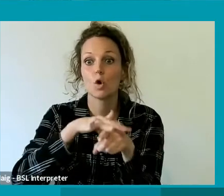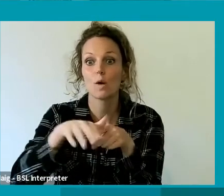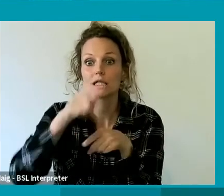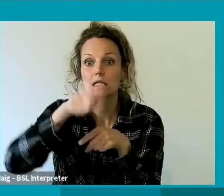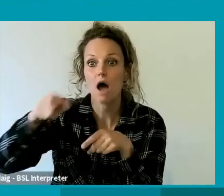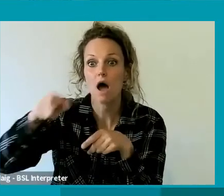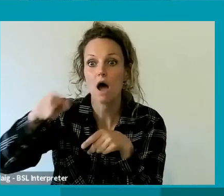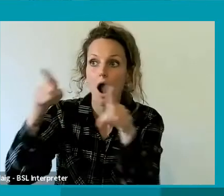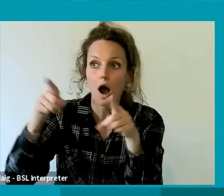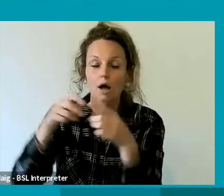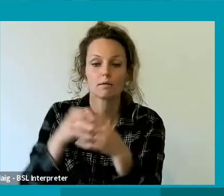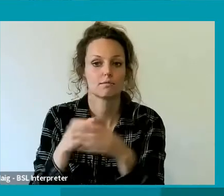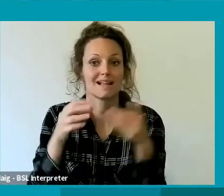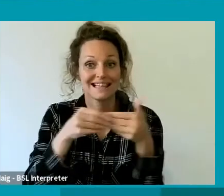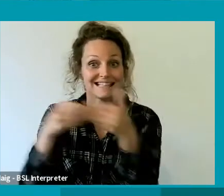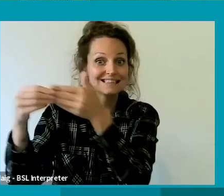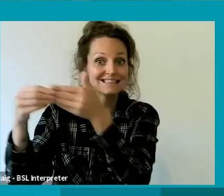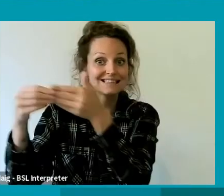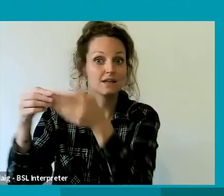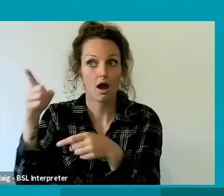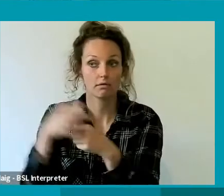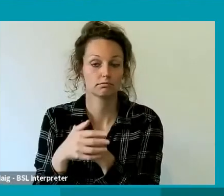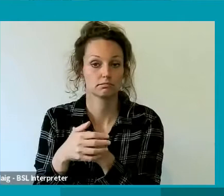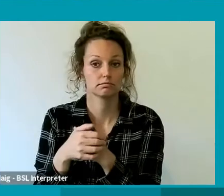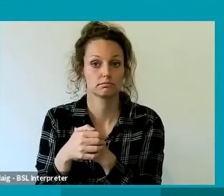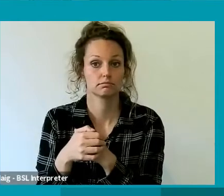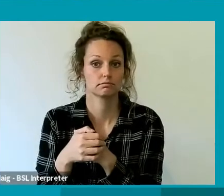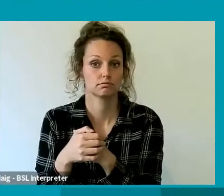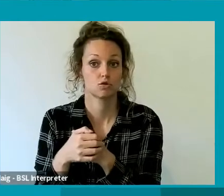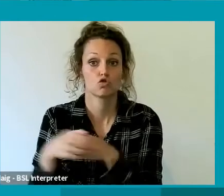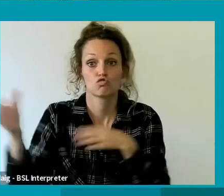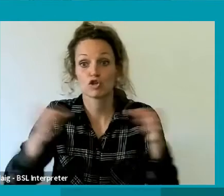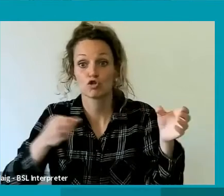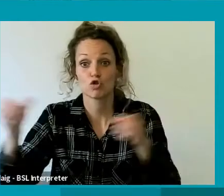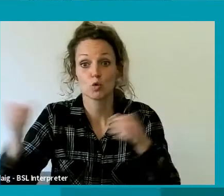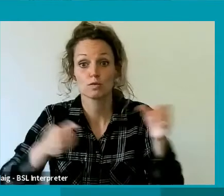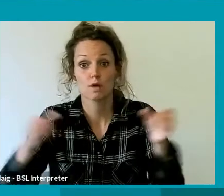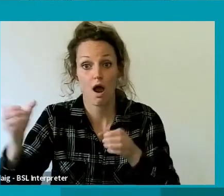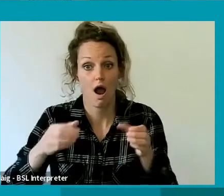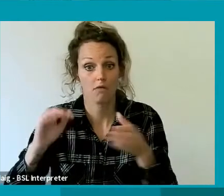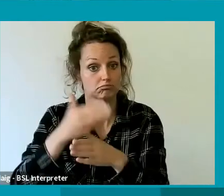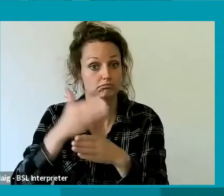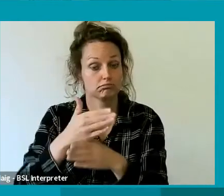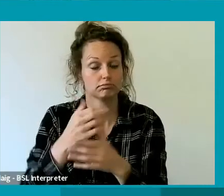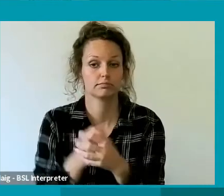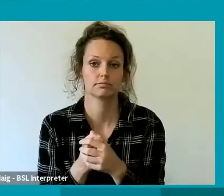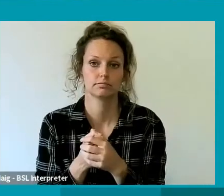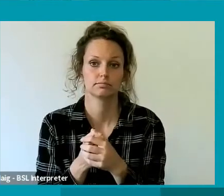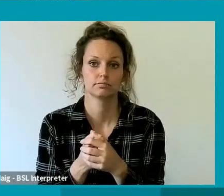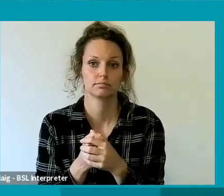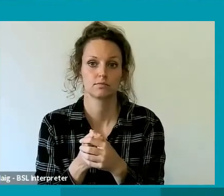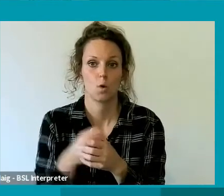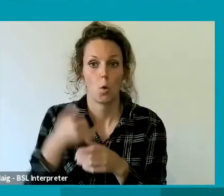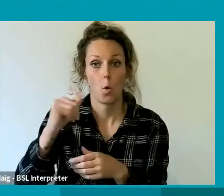Maybe you want to attract recruiters, or if you're a small business or entrepreneur, perhaps it's a new customer or a new client.